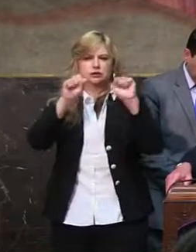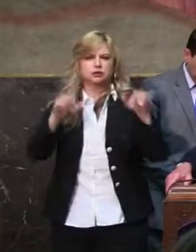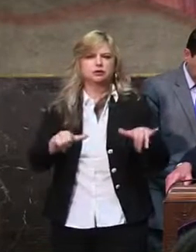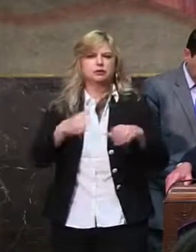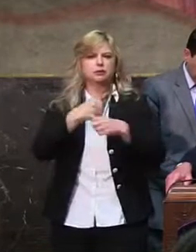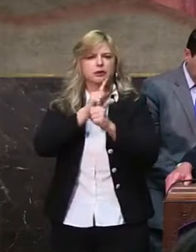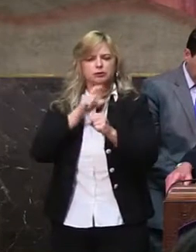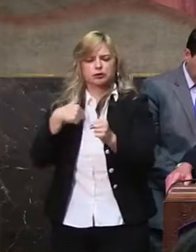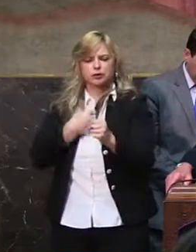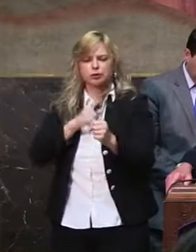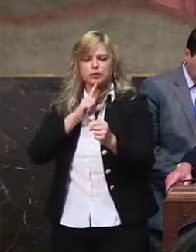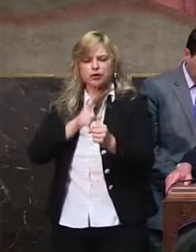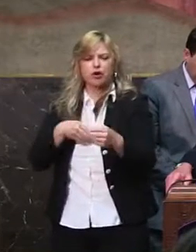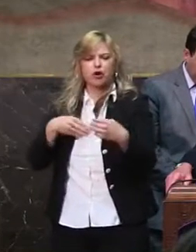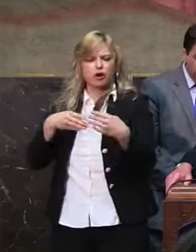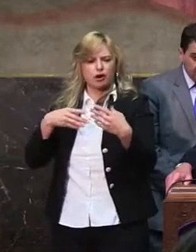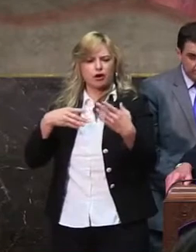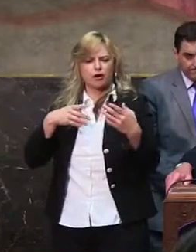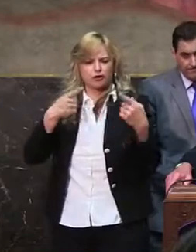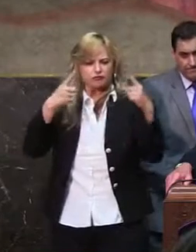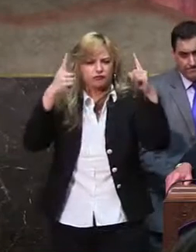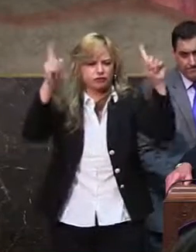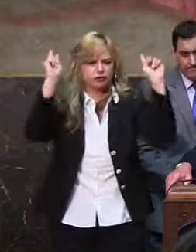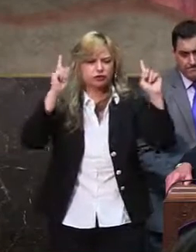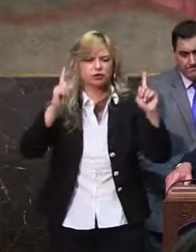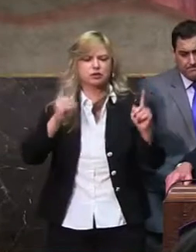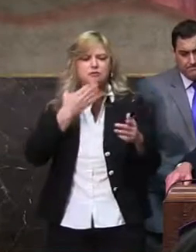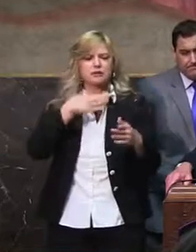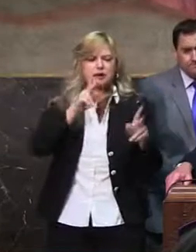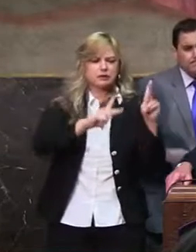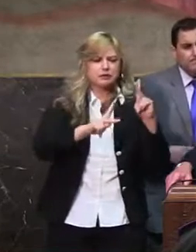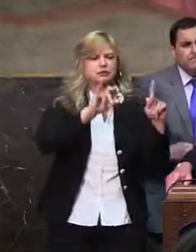bad people stay in jail and good people have a chance to rehabilitate themselves